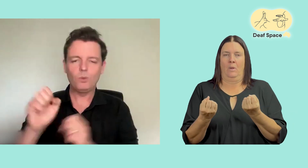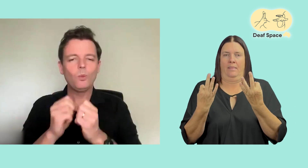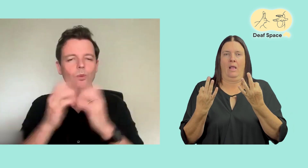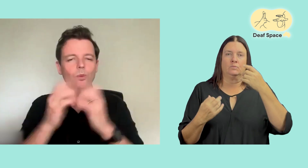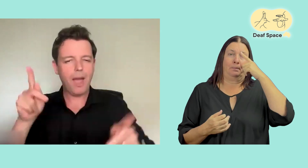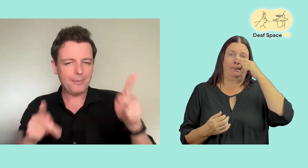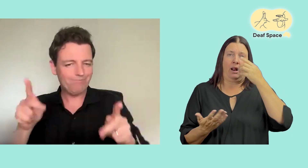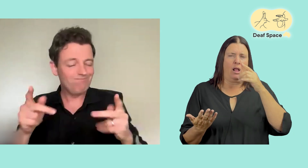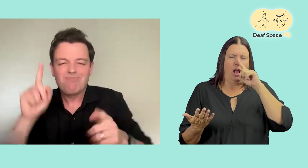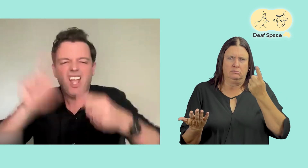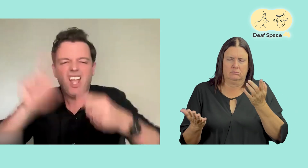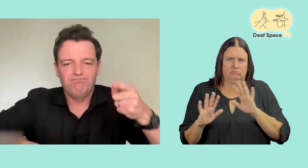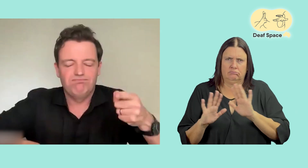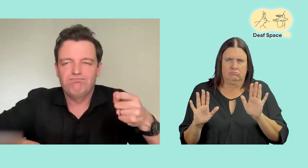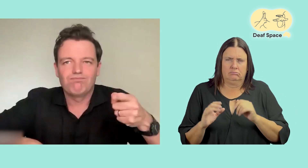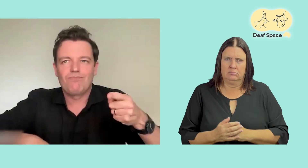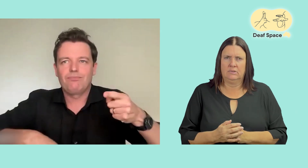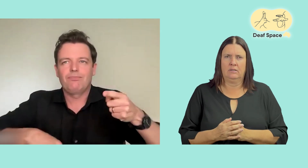It just can't.